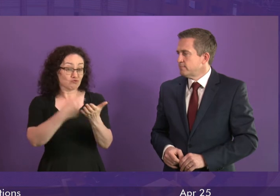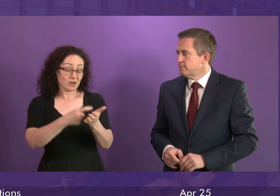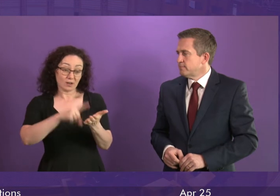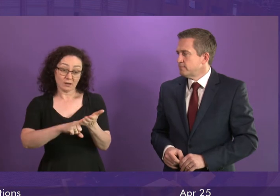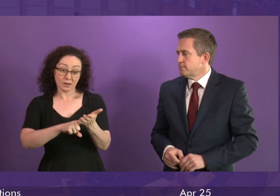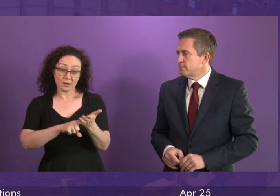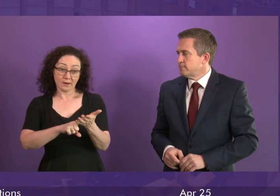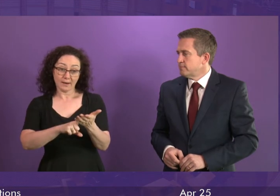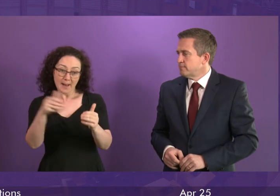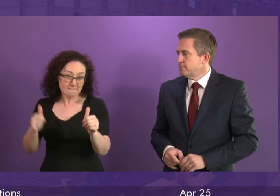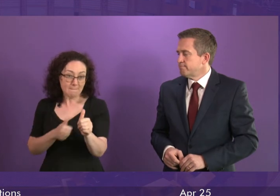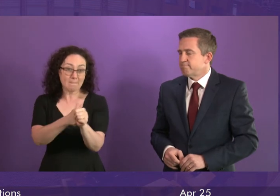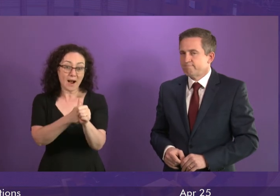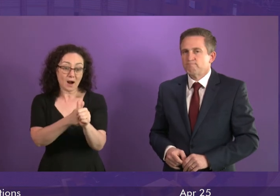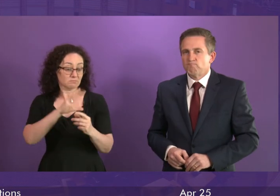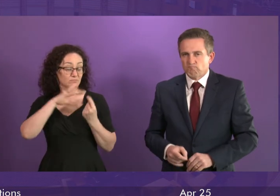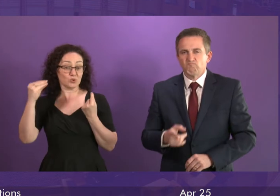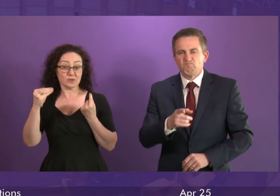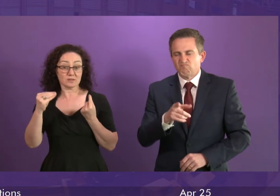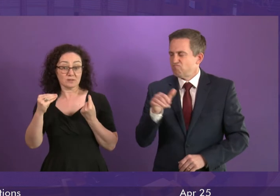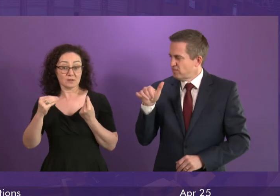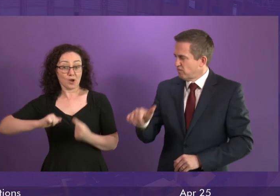of Scotland will see him for exactly what he is.